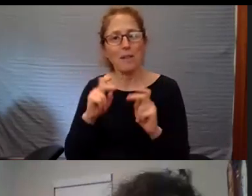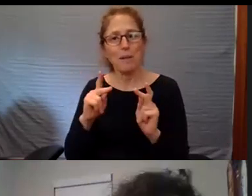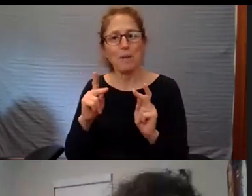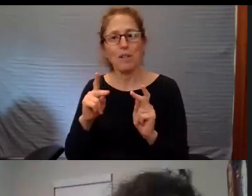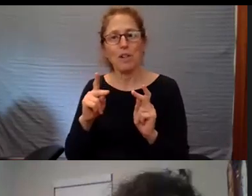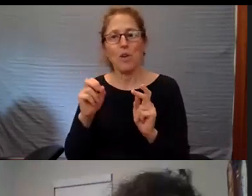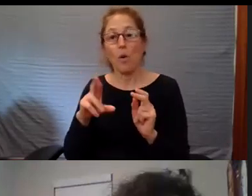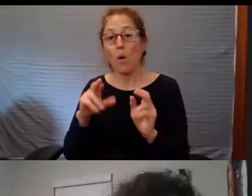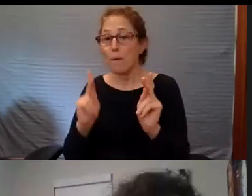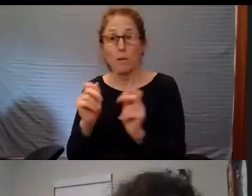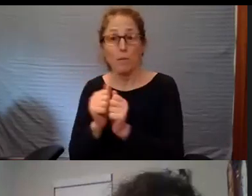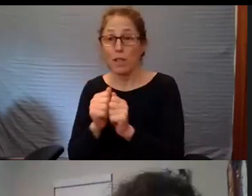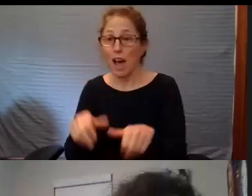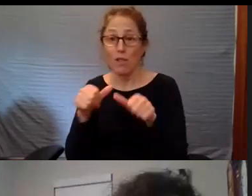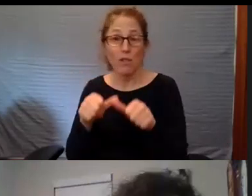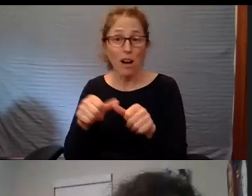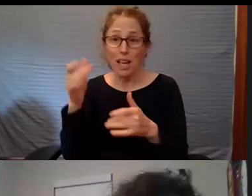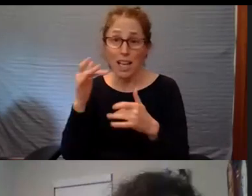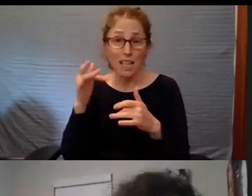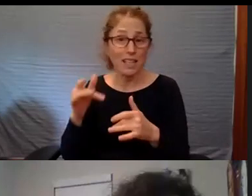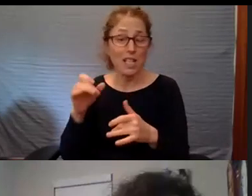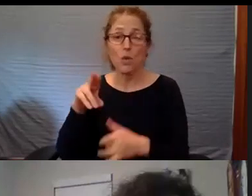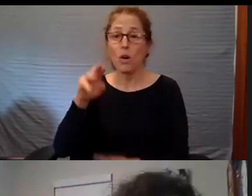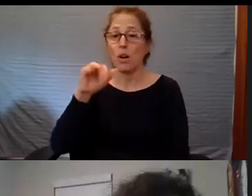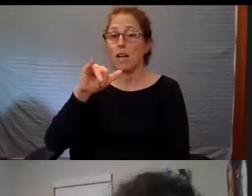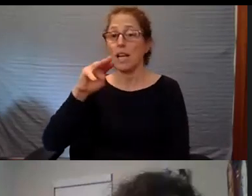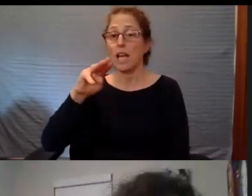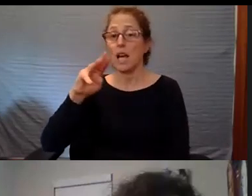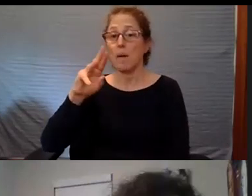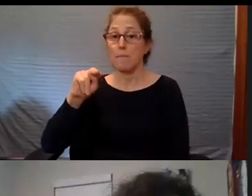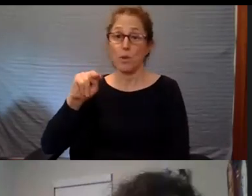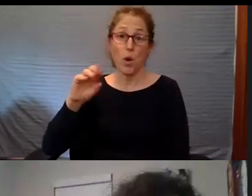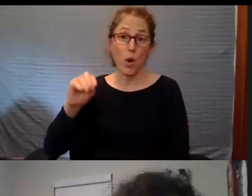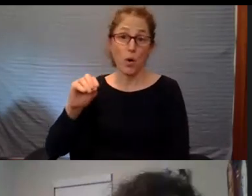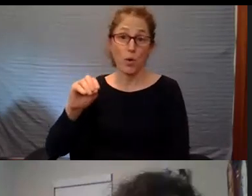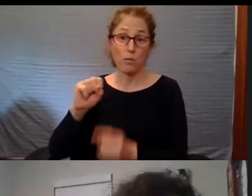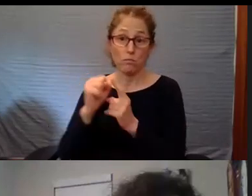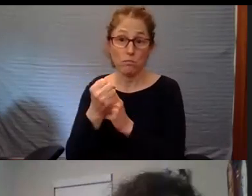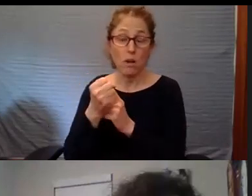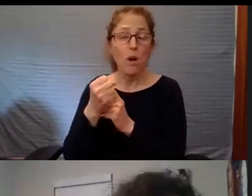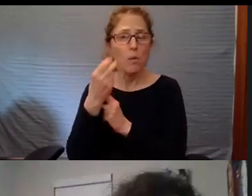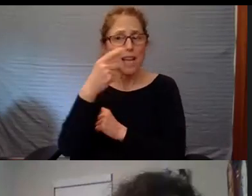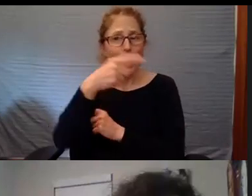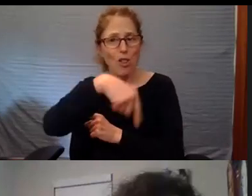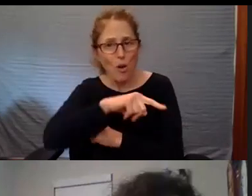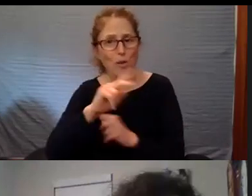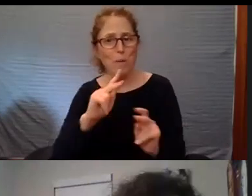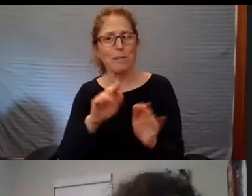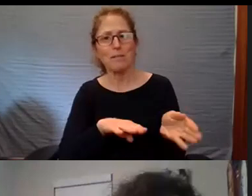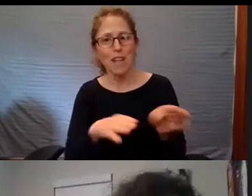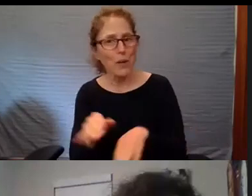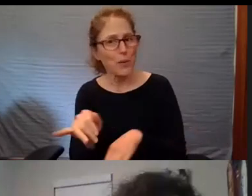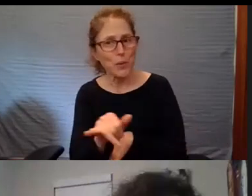illnesses, without immunocompromised conditions, we're seeing them dying or becoming gravely